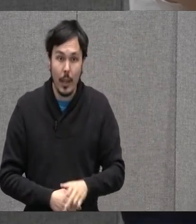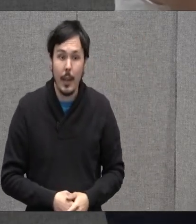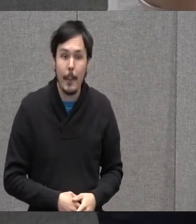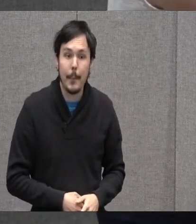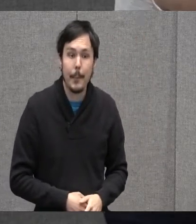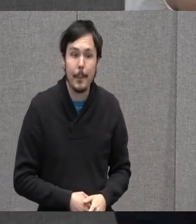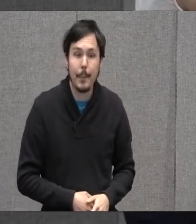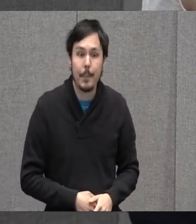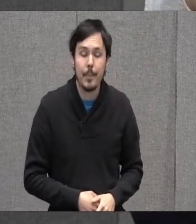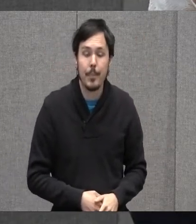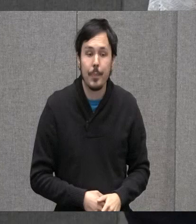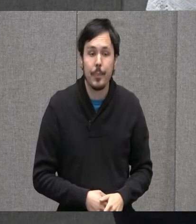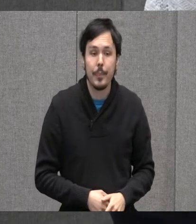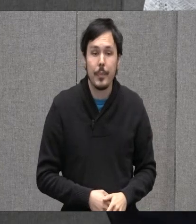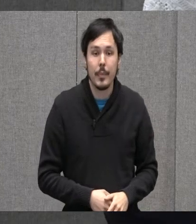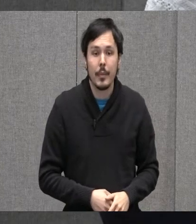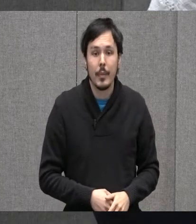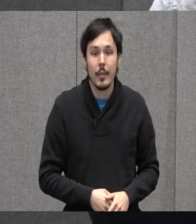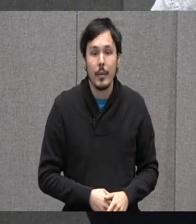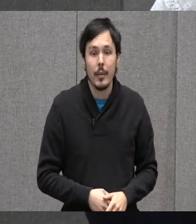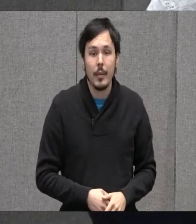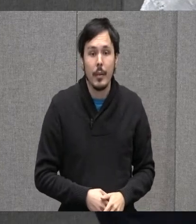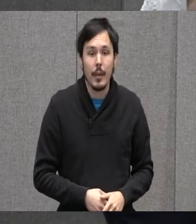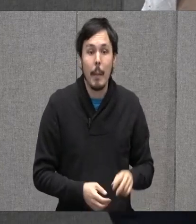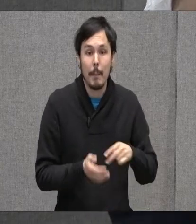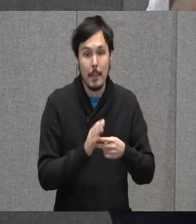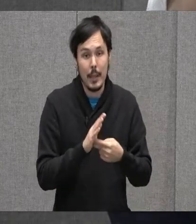So I know that I have my five going across,